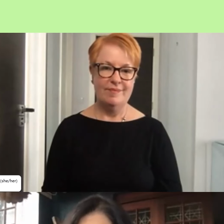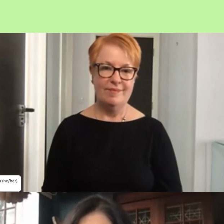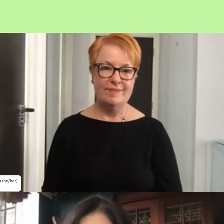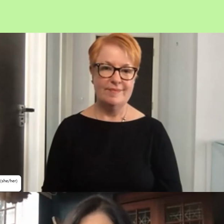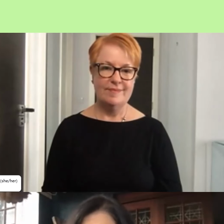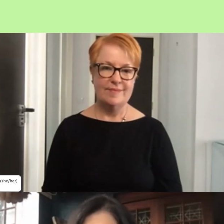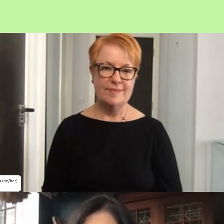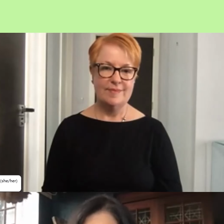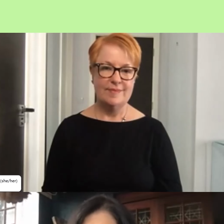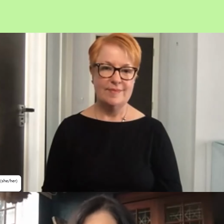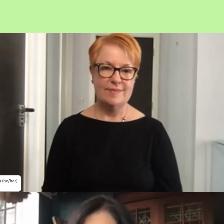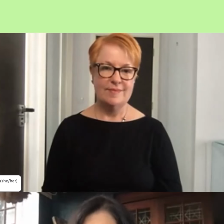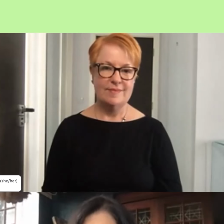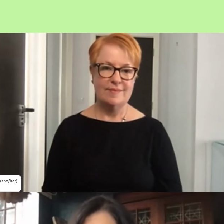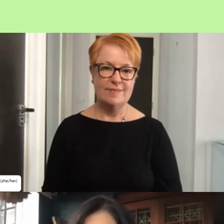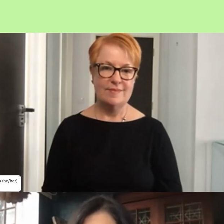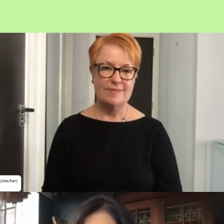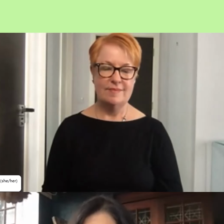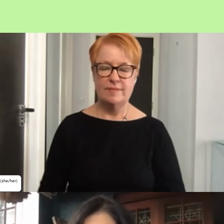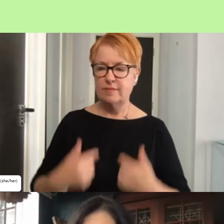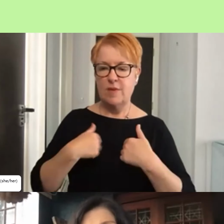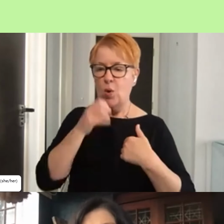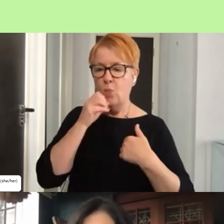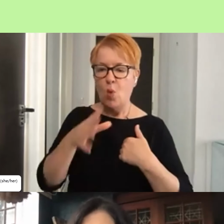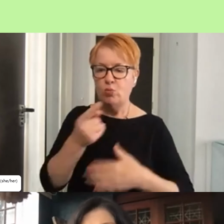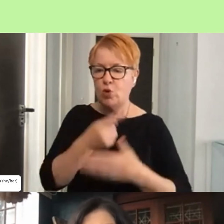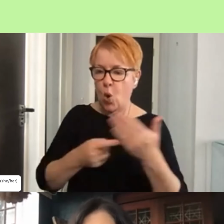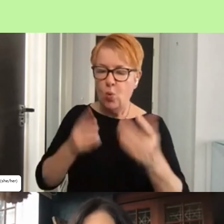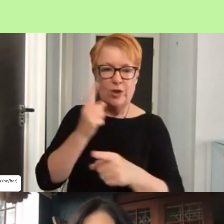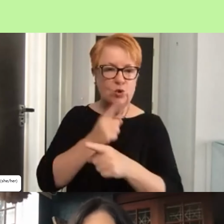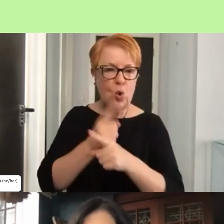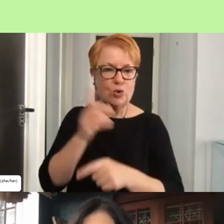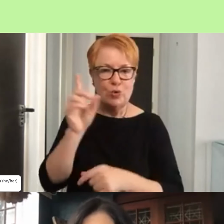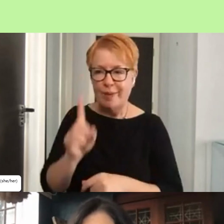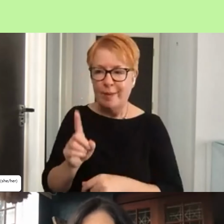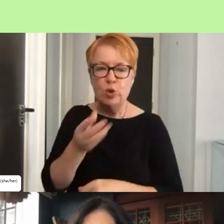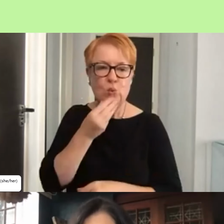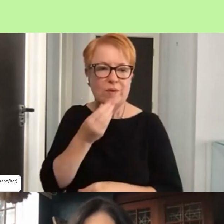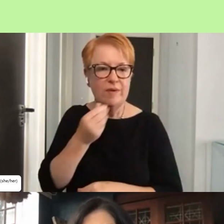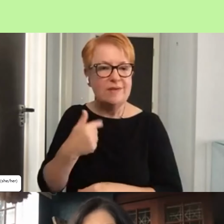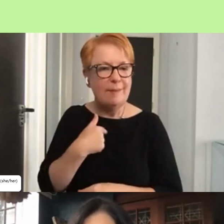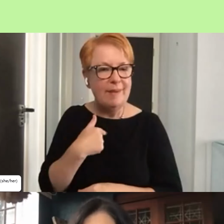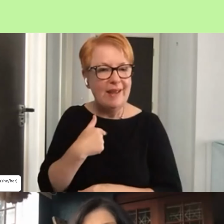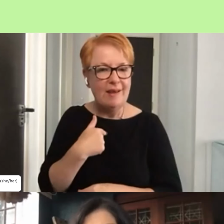people who are useful to me, you know, that kind of like networking approaches and things like that.